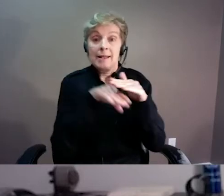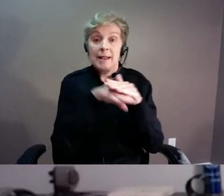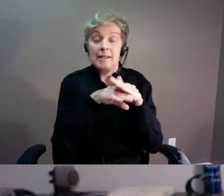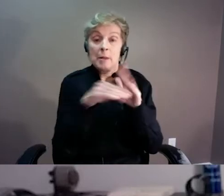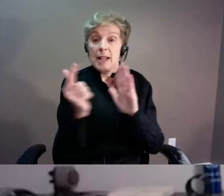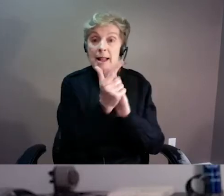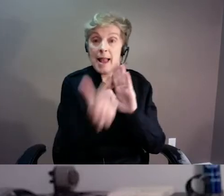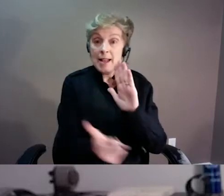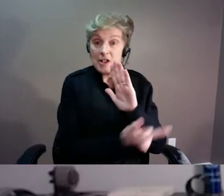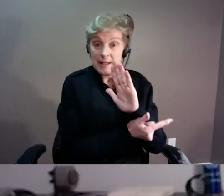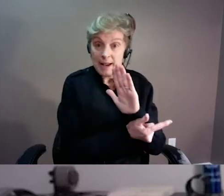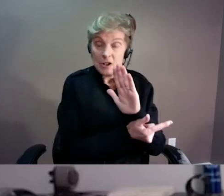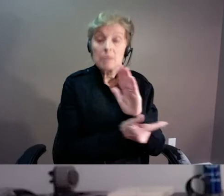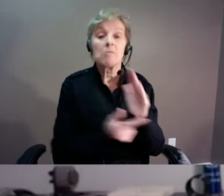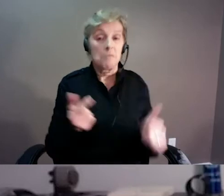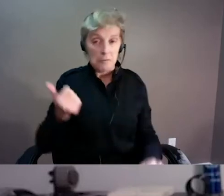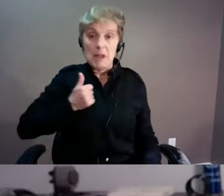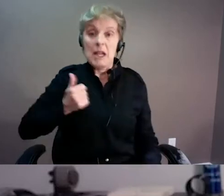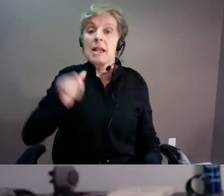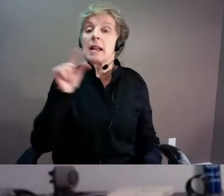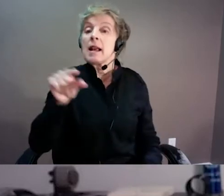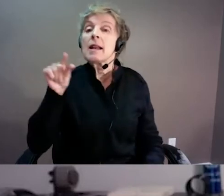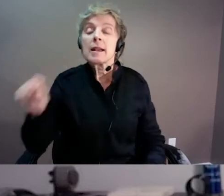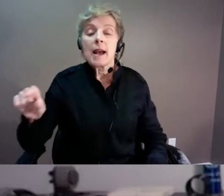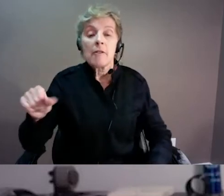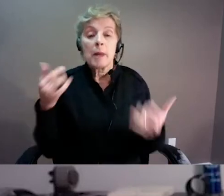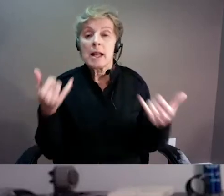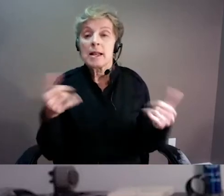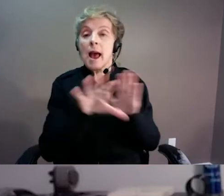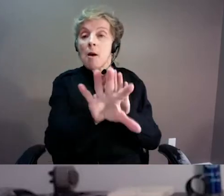the government of Canada designated a Canadian Human Rights Commission